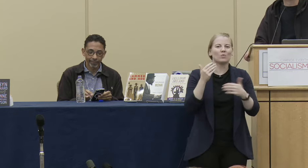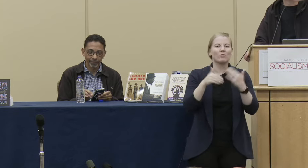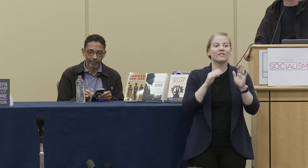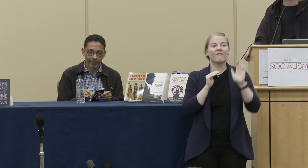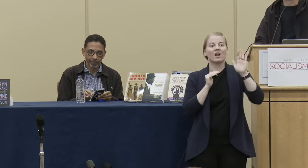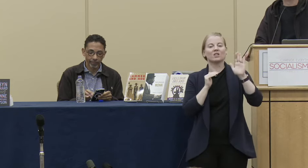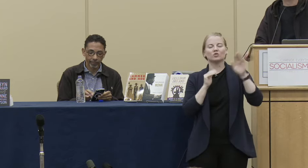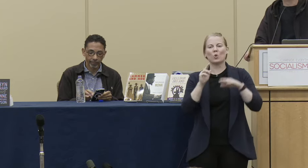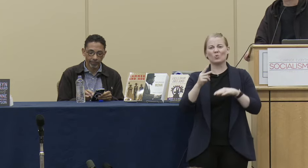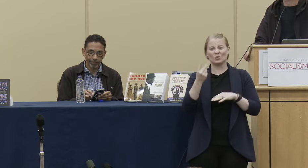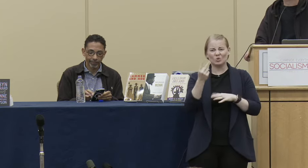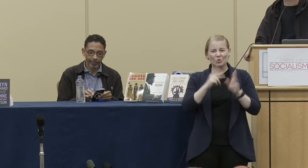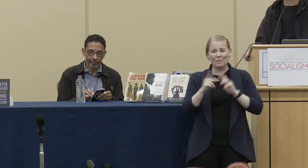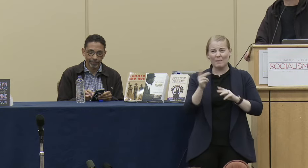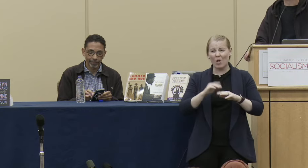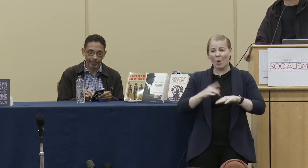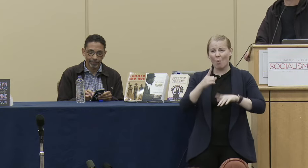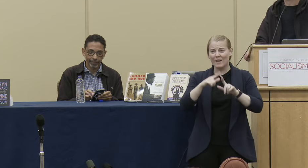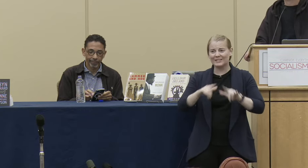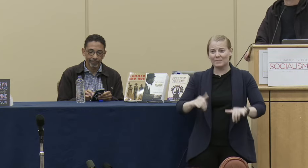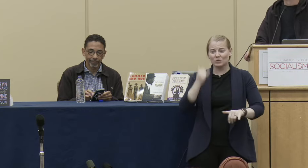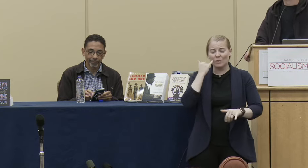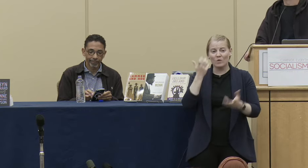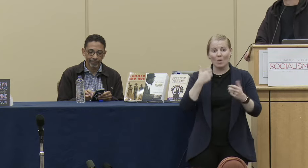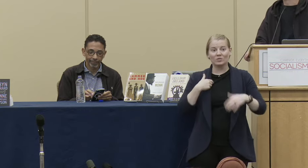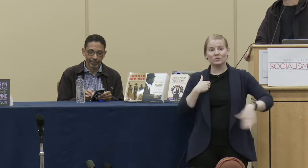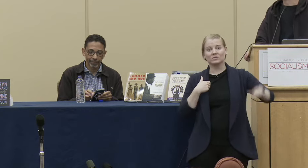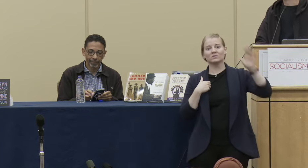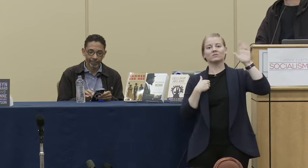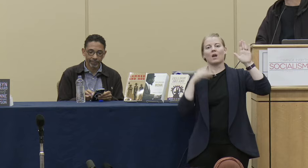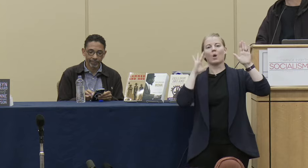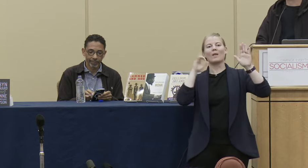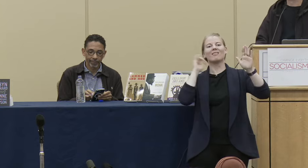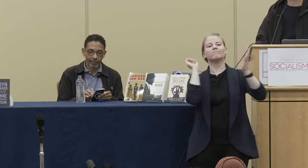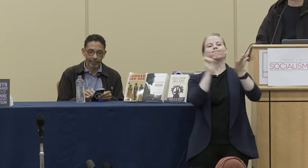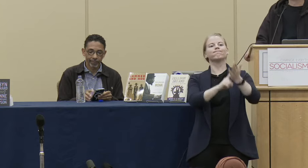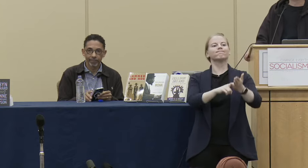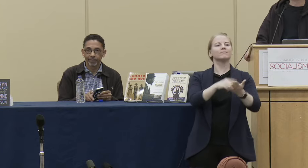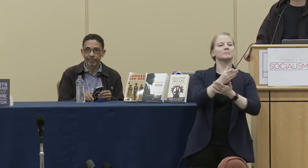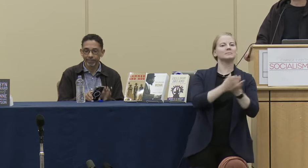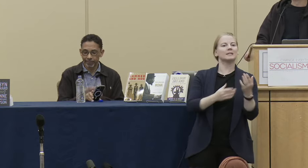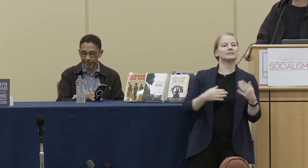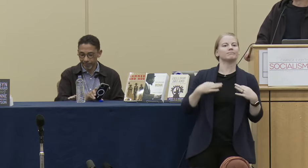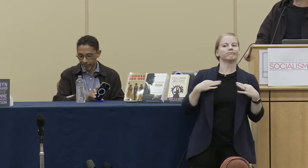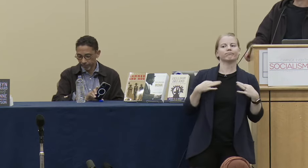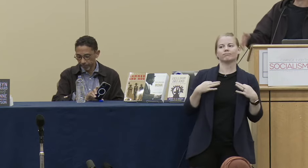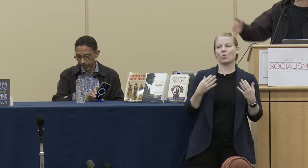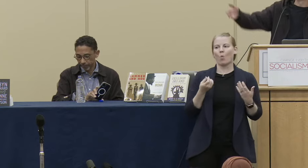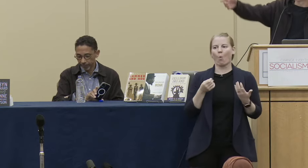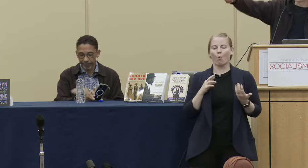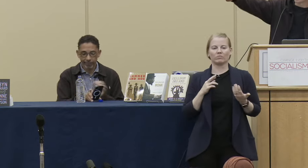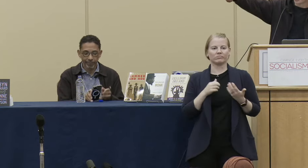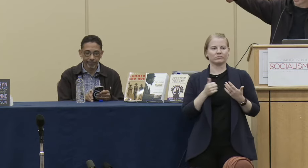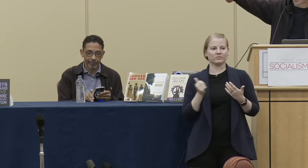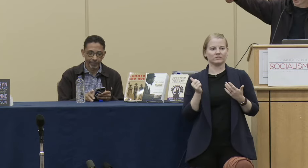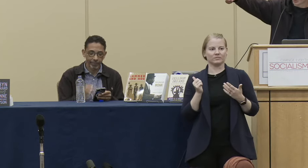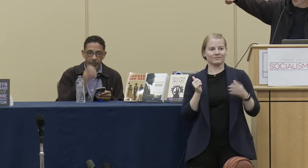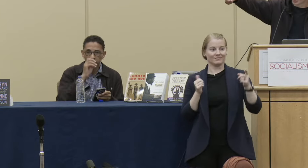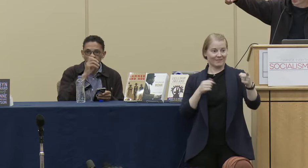of hand raising. I apologize, but just two people at a time. If you want to throw up your hands, I will recognize you by